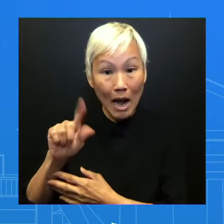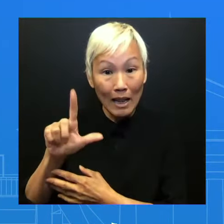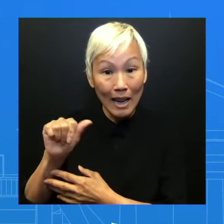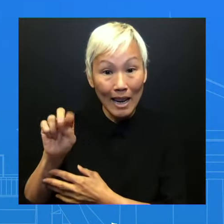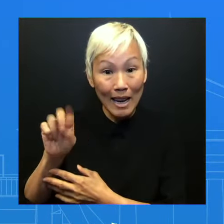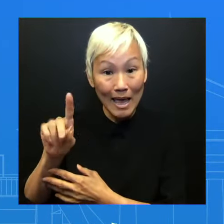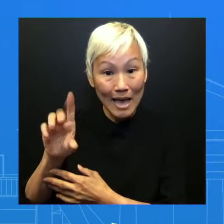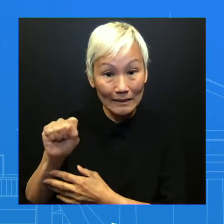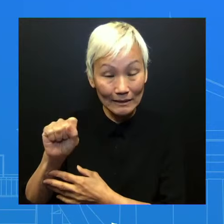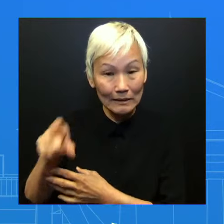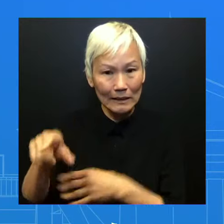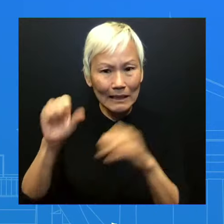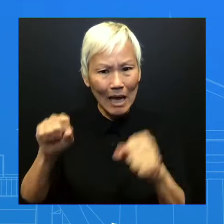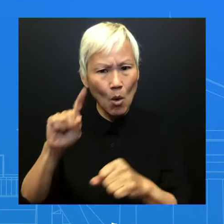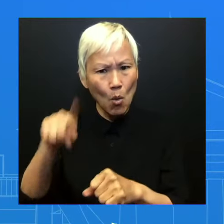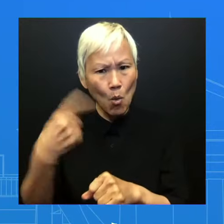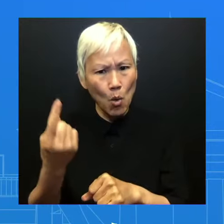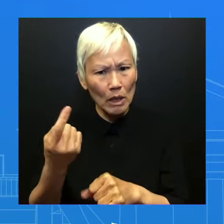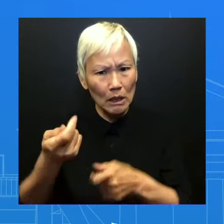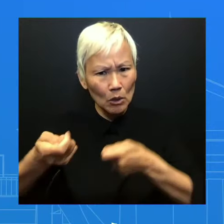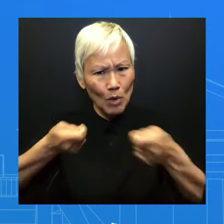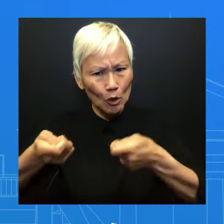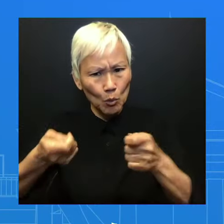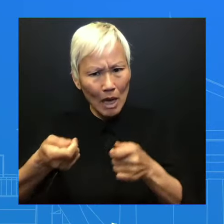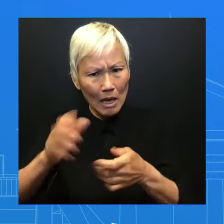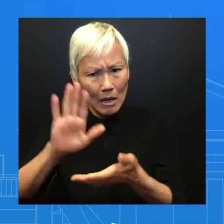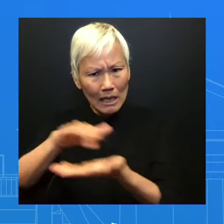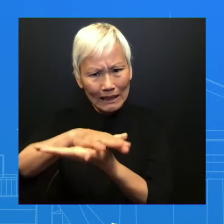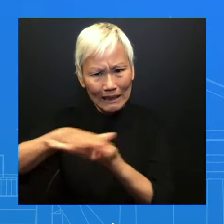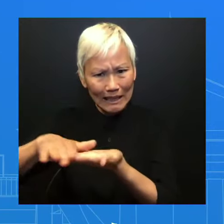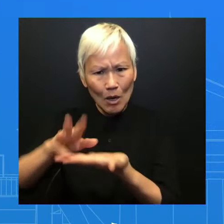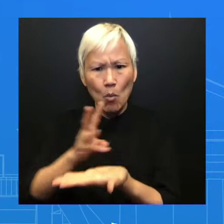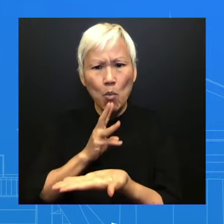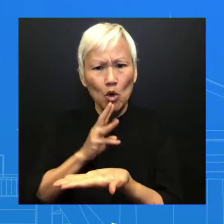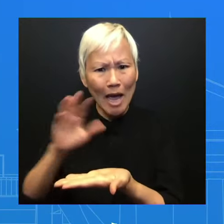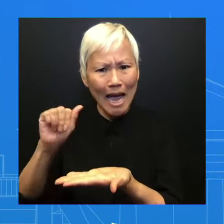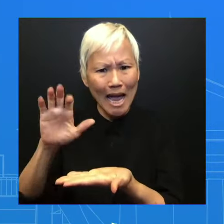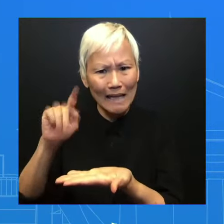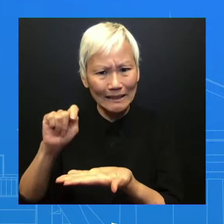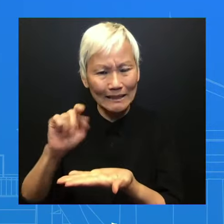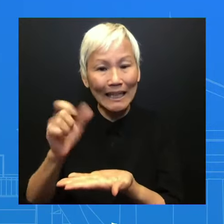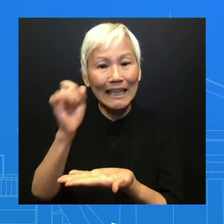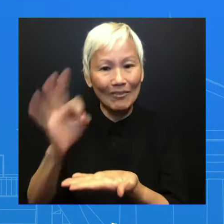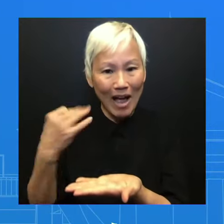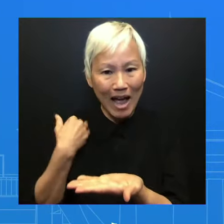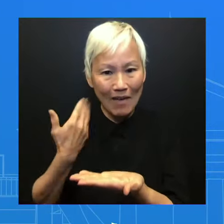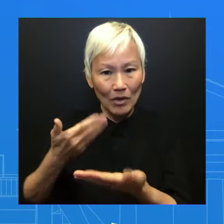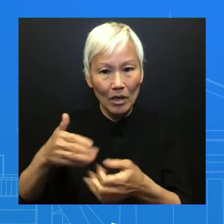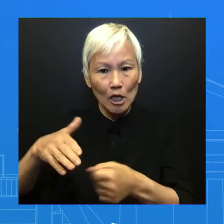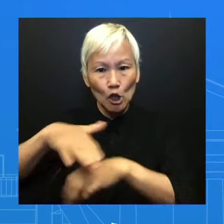if they have a, quote, "continuous surface connection" to a larger, regulated body of water.